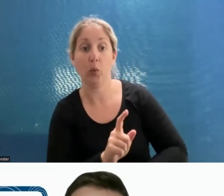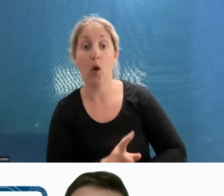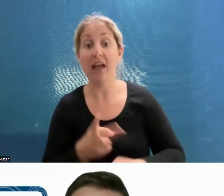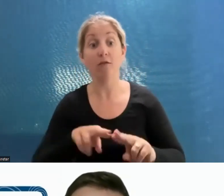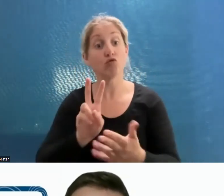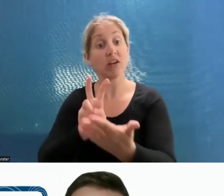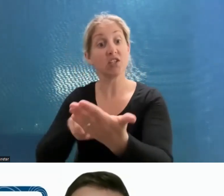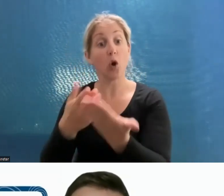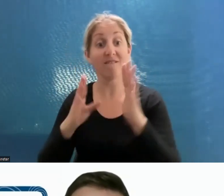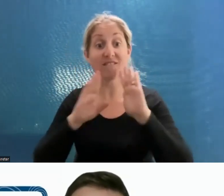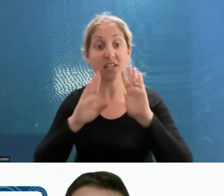respond.